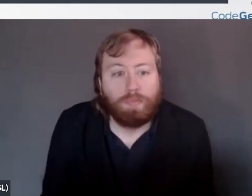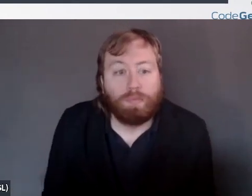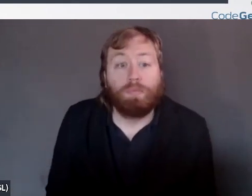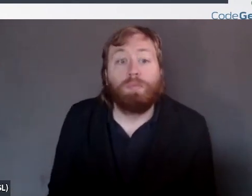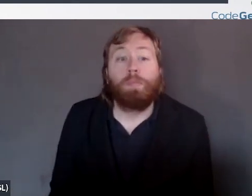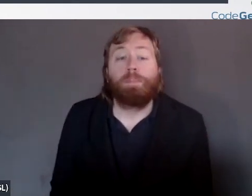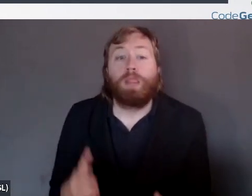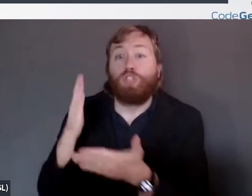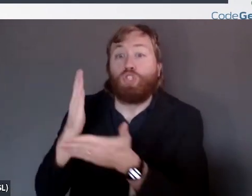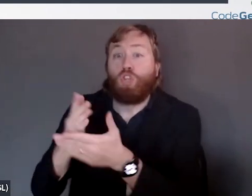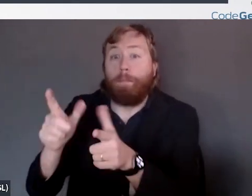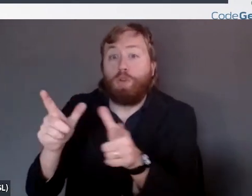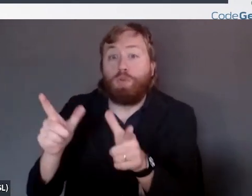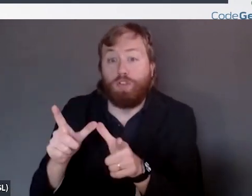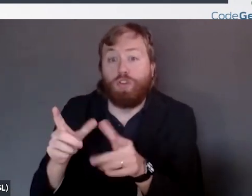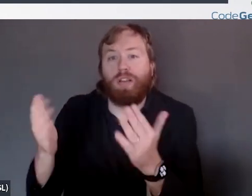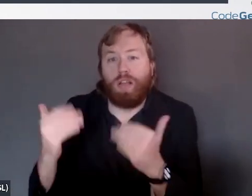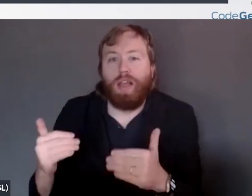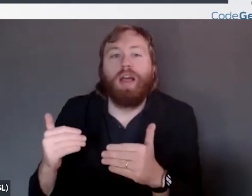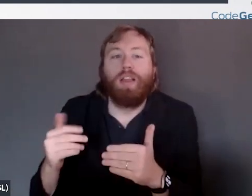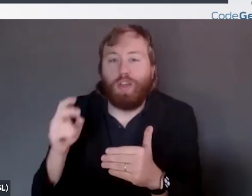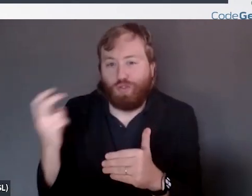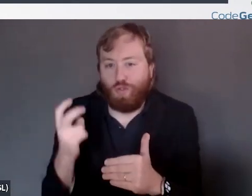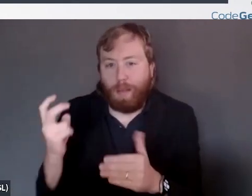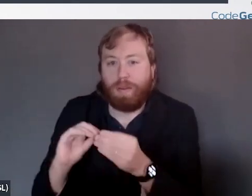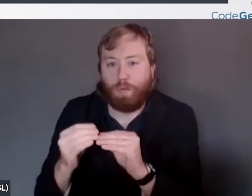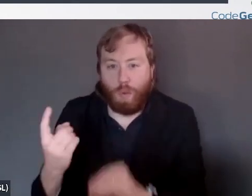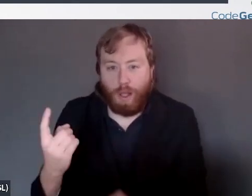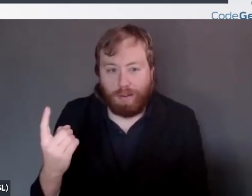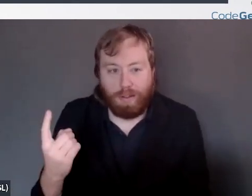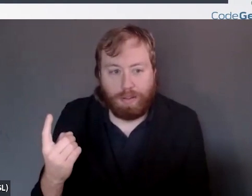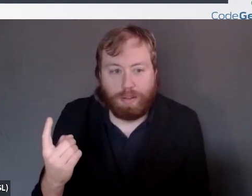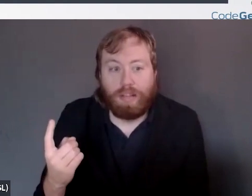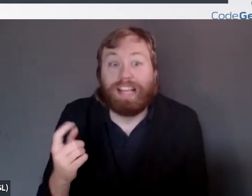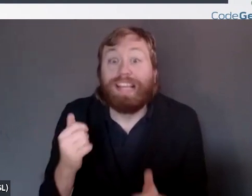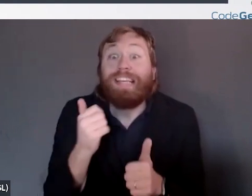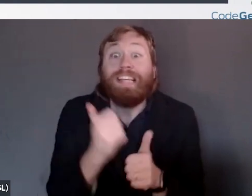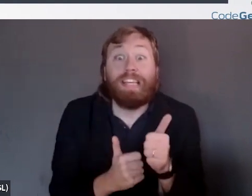Each of those has a scope property attribute